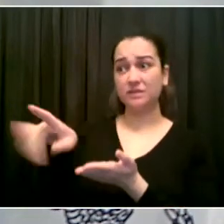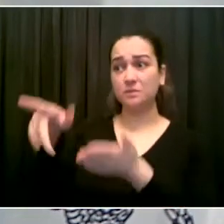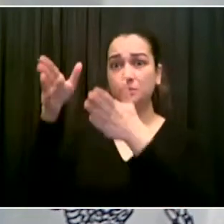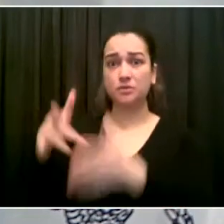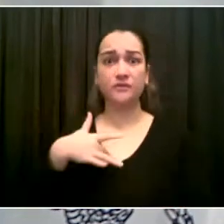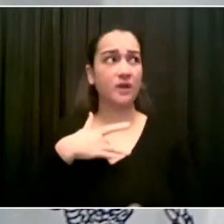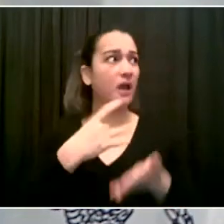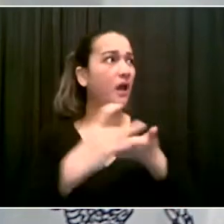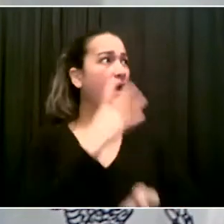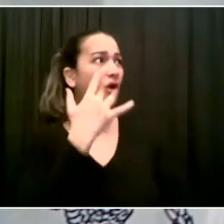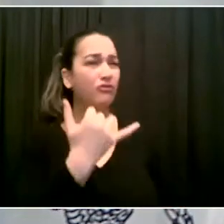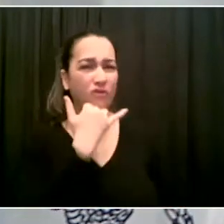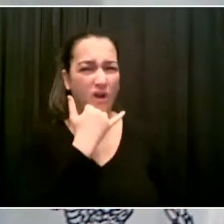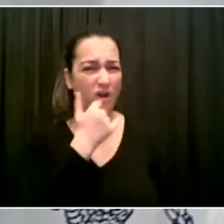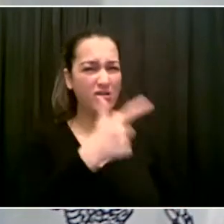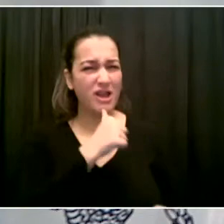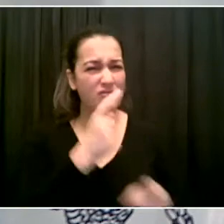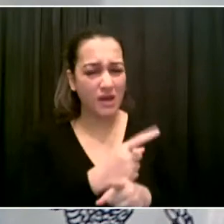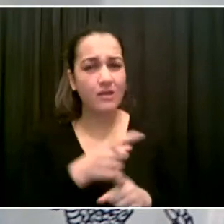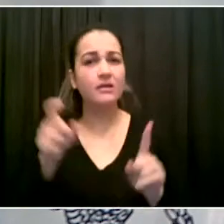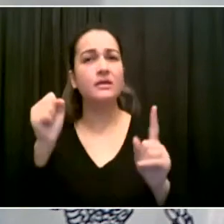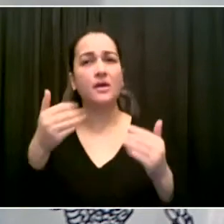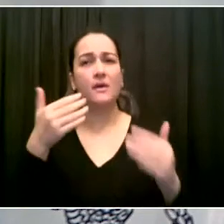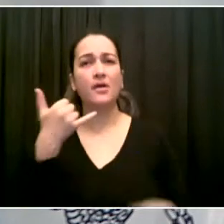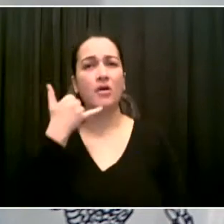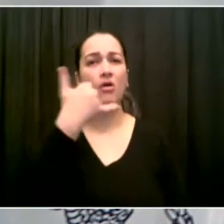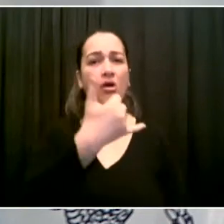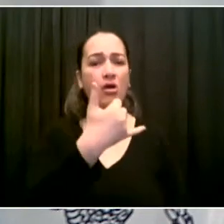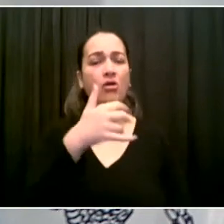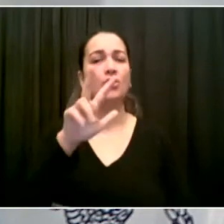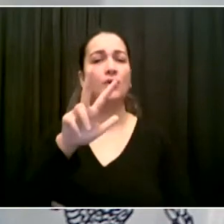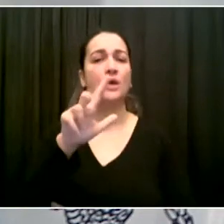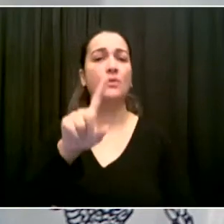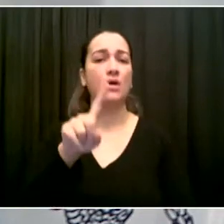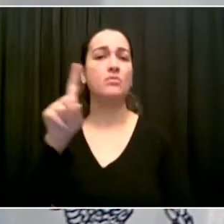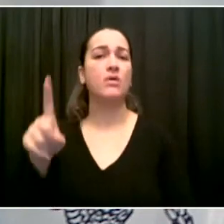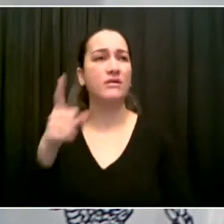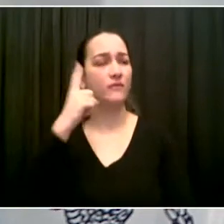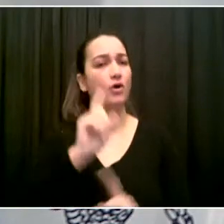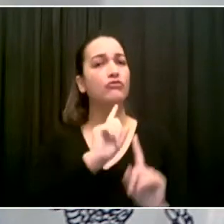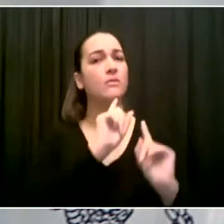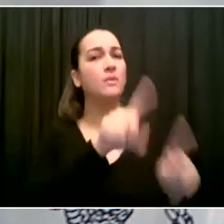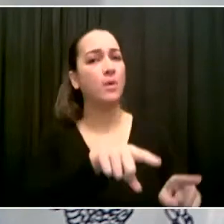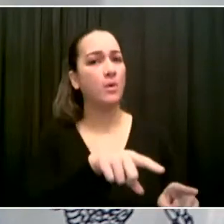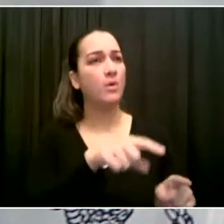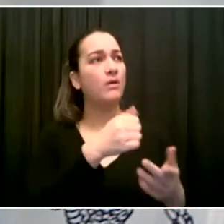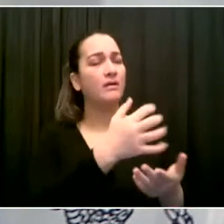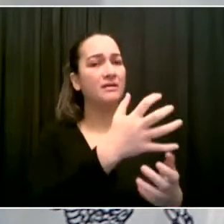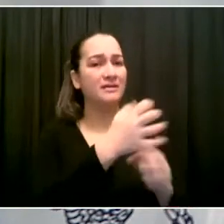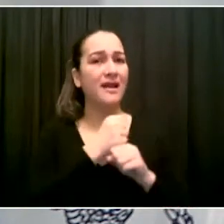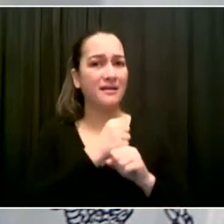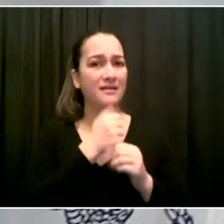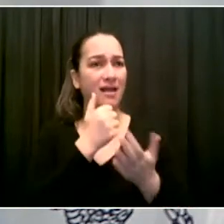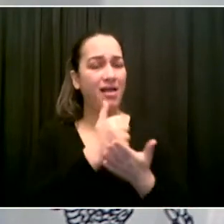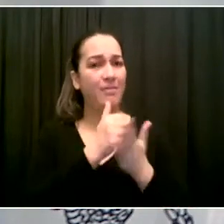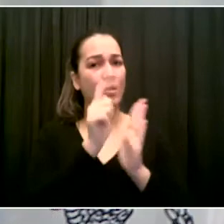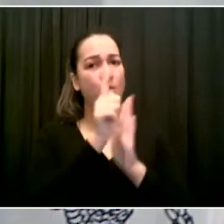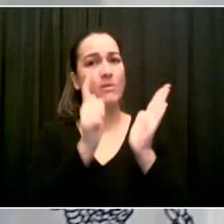OR IF THERE'S A SITUATION WHERE SOMEONE IS BEING WRWRONGLLY EVVICTED THEY CAN CALL 311 AND WE CAN PROVIDE LEGAL SUPPORT. WE'RE GOING TO TRY AND WOWOK R THROUGH THIS WORKING WITH